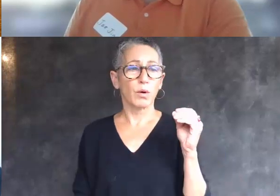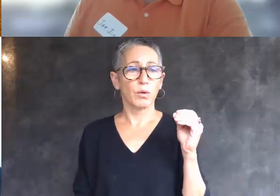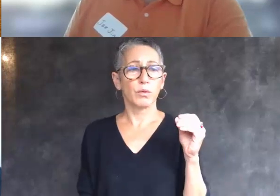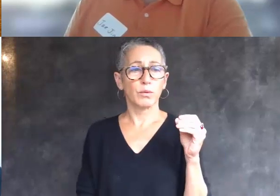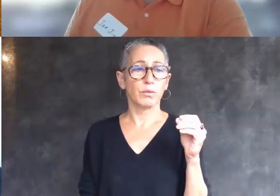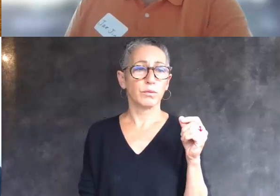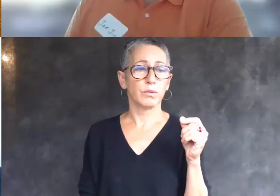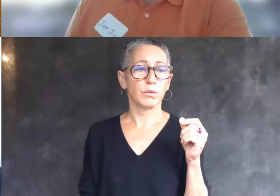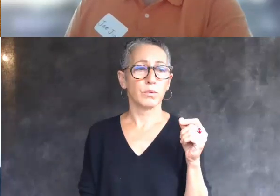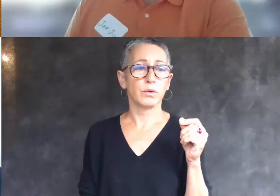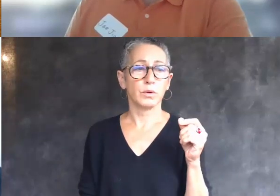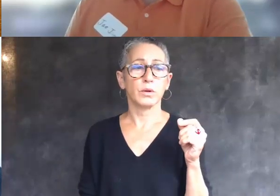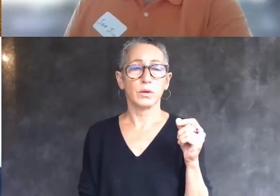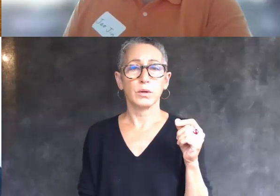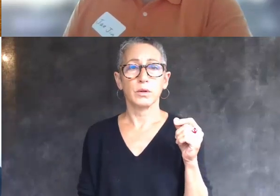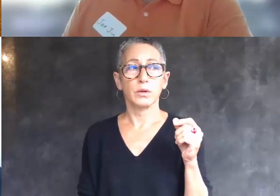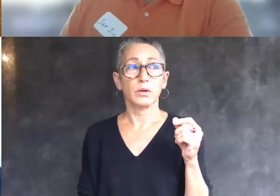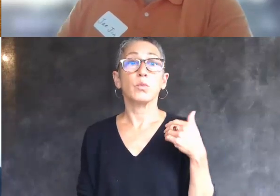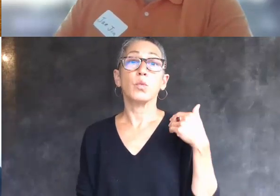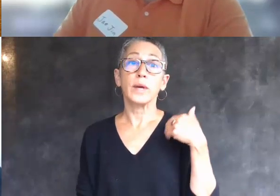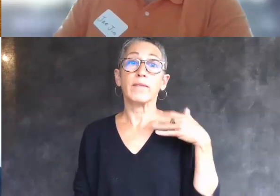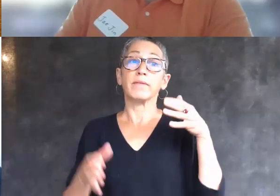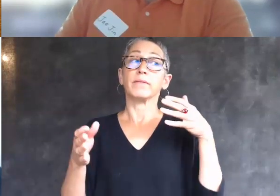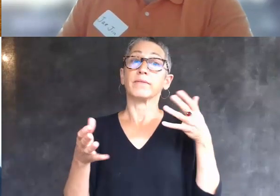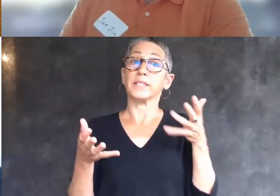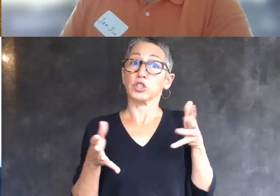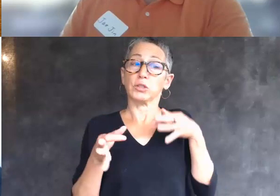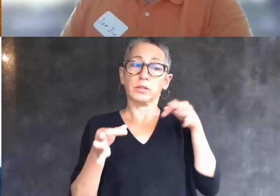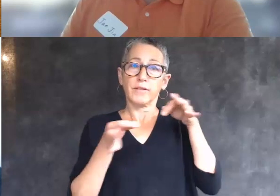around defining public safety and expectations around it.